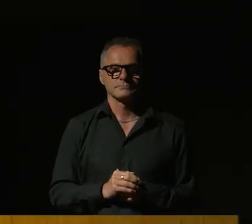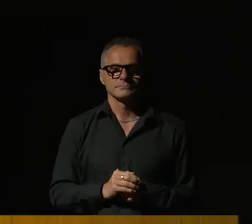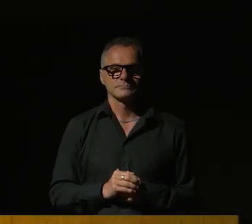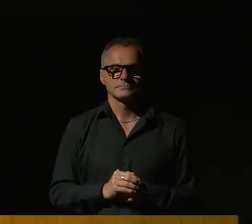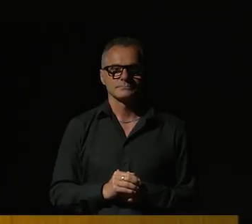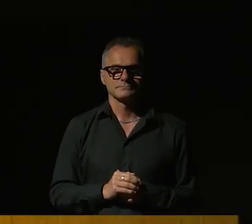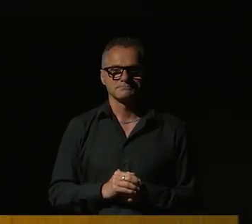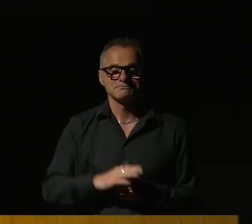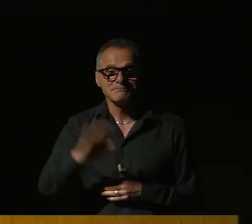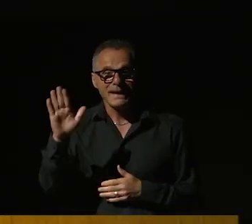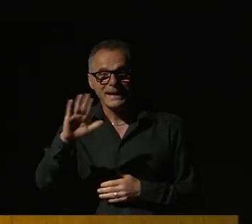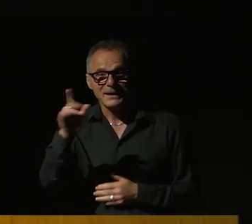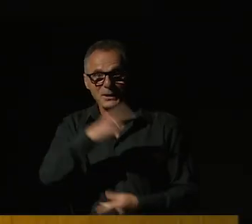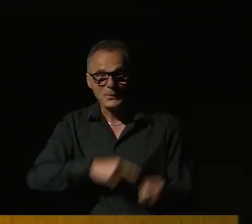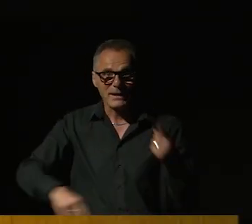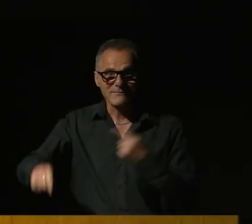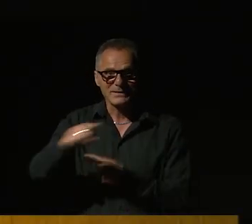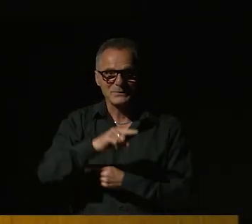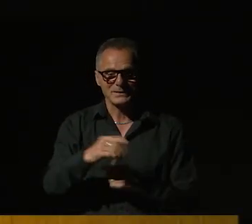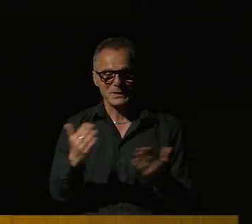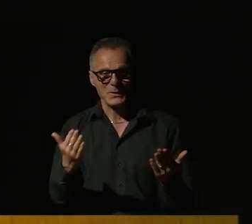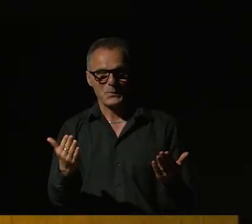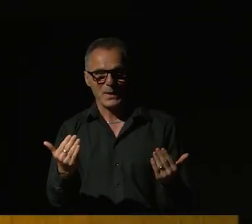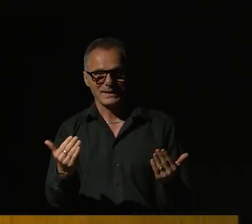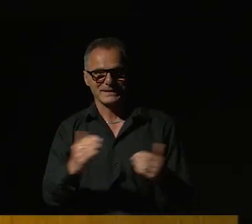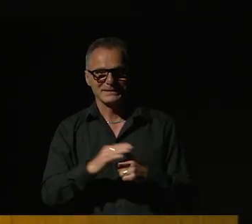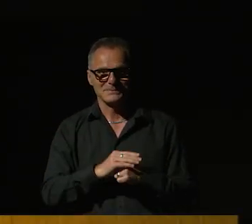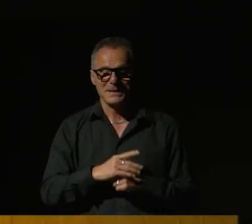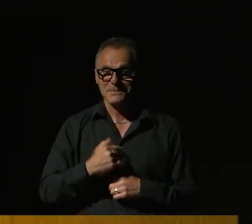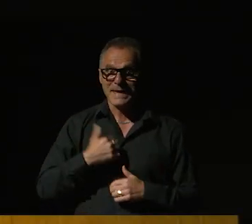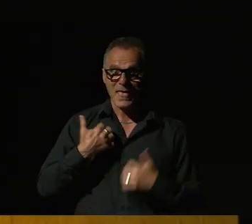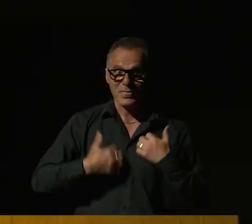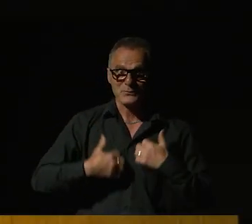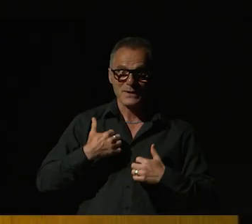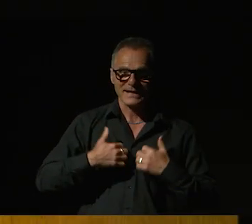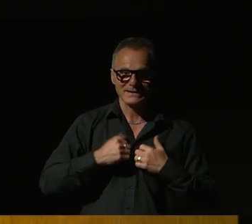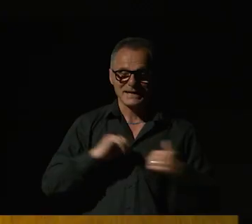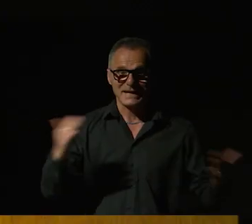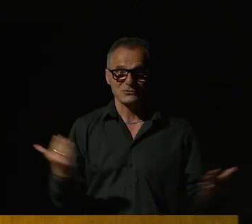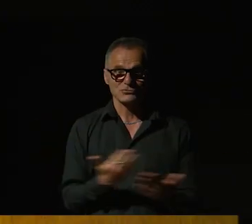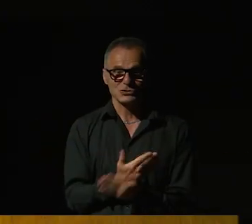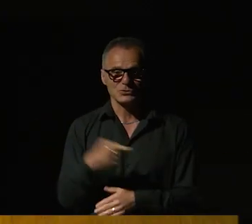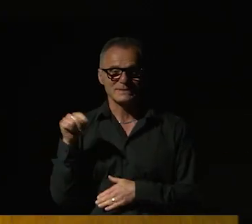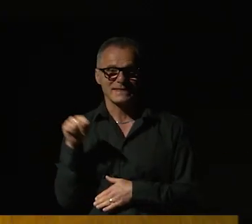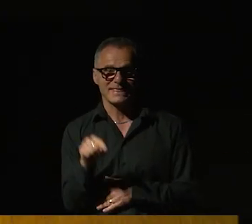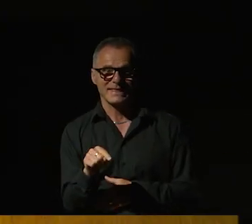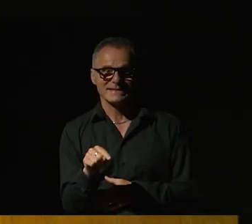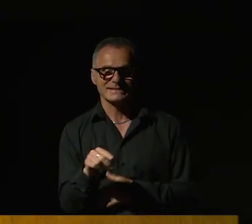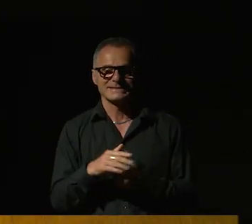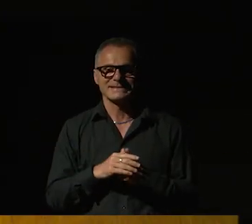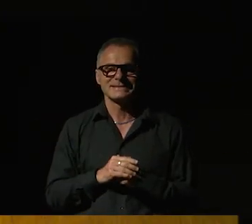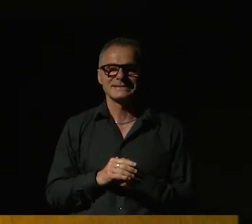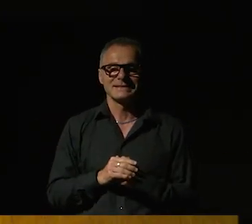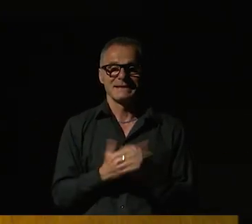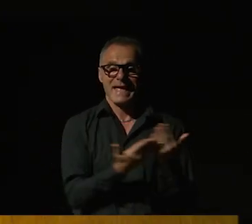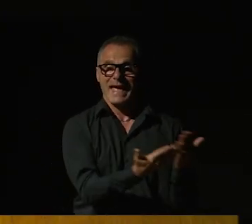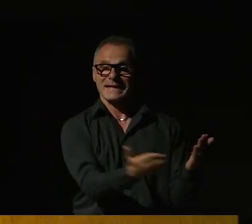Hello, everyone. Warm welcome from me as well. I'm very thrilled to be introducing the Room 1 exhibition to you today.